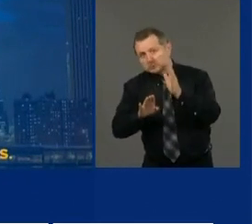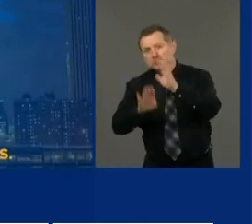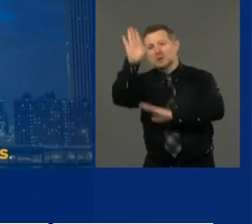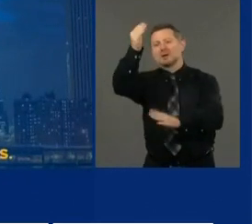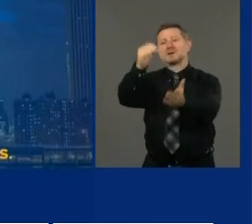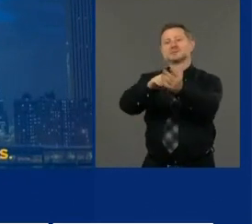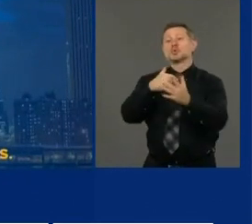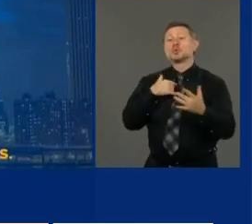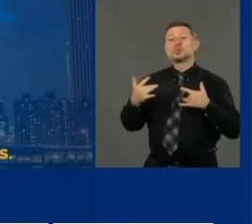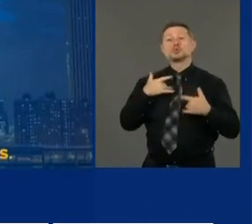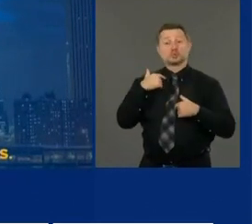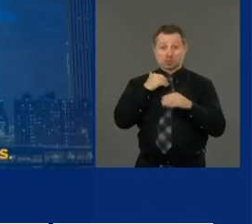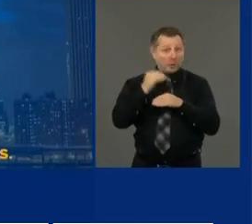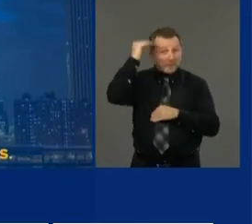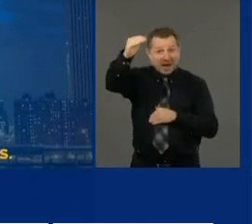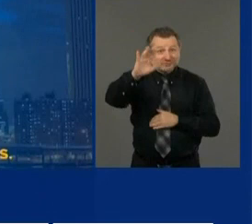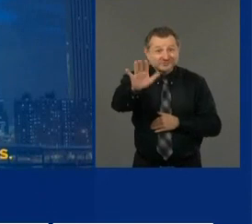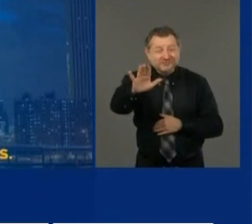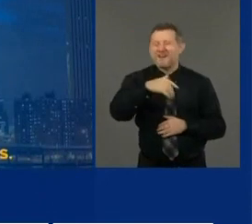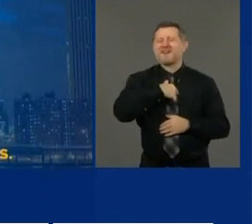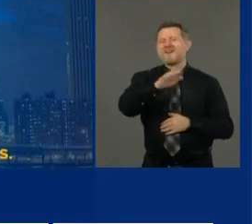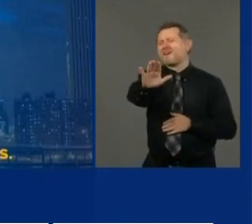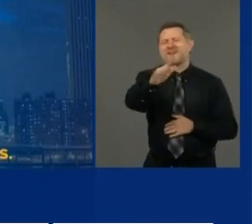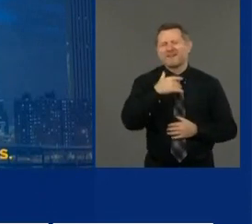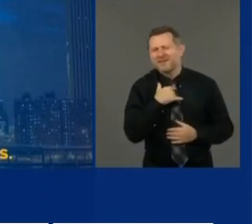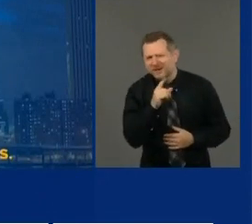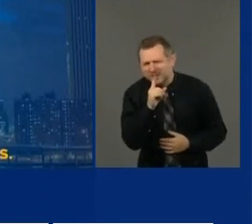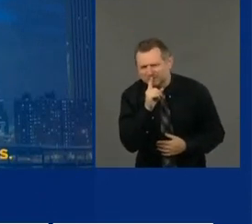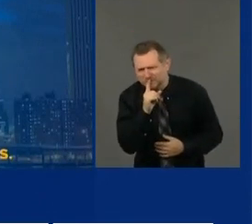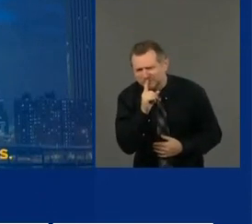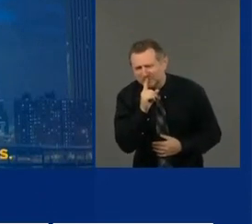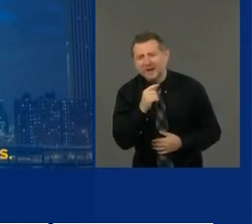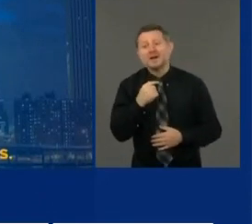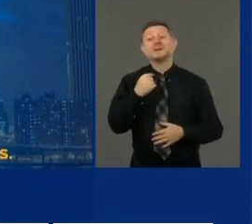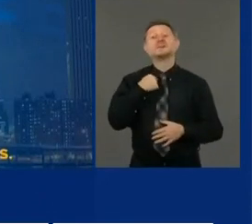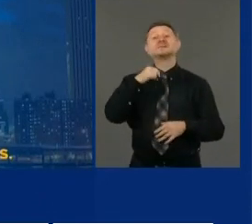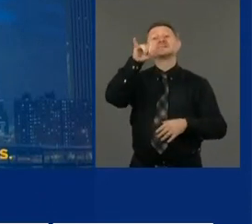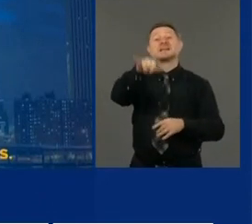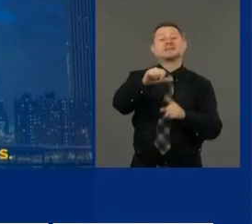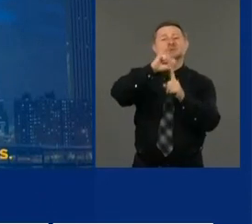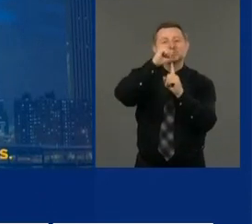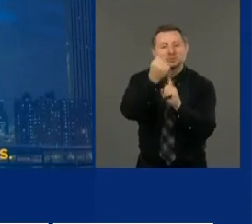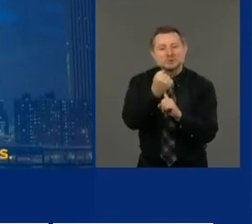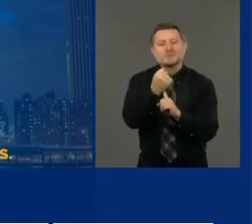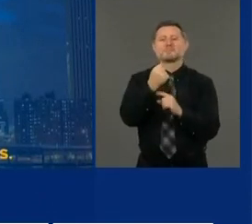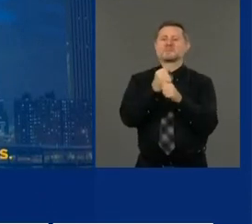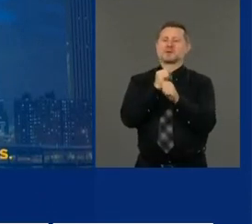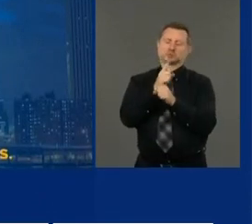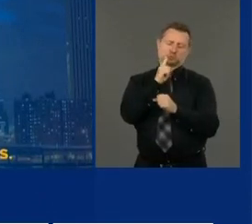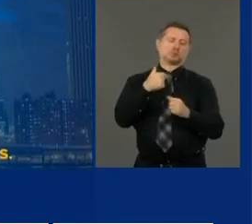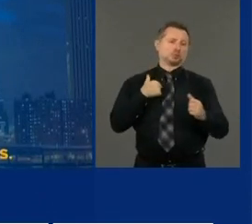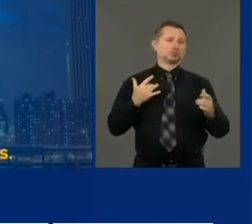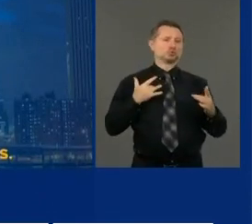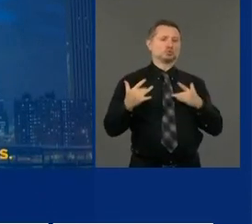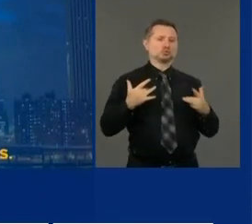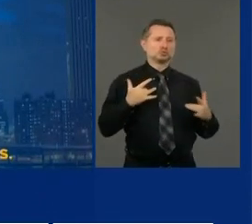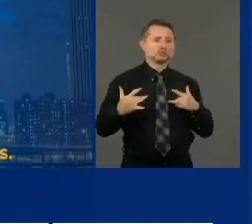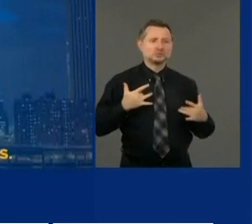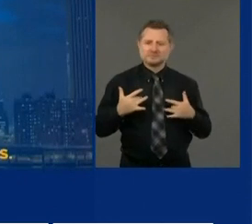THE WEATHER IS WARM AND THE NUMBERS ARE GOOD. I HEARD THE GOVERNOR, HE SAID EVERYTHING IS GOOD, THERE IS NOTHING TO WORRY ABOUT. I NEVER SAID THERE WAS NOTHING TO WORRY ABOUT.